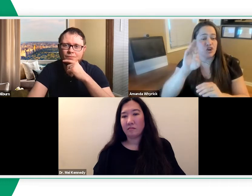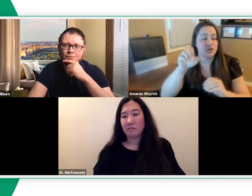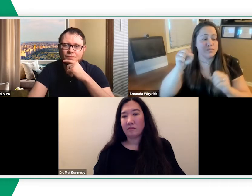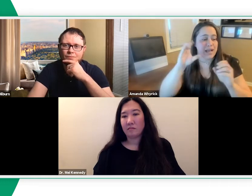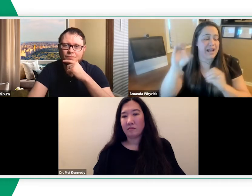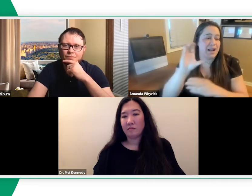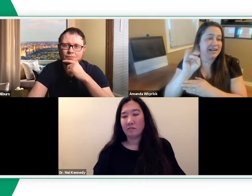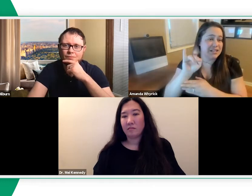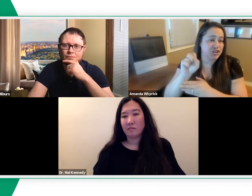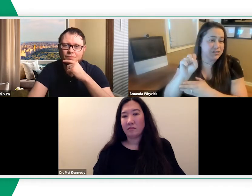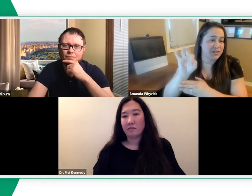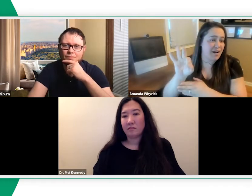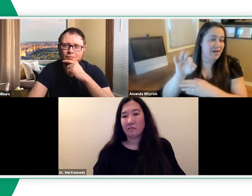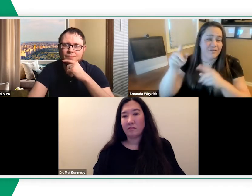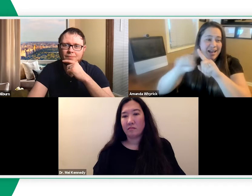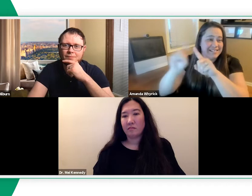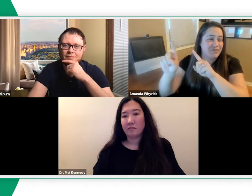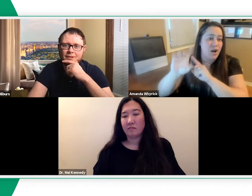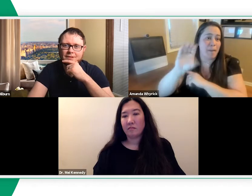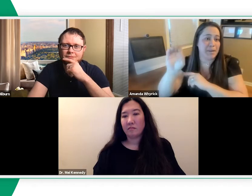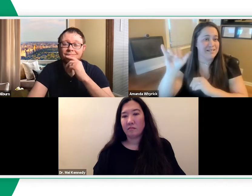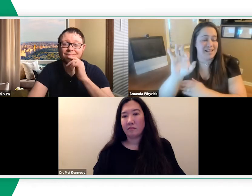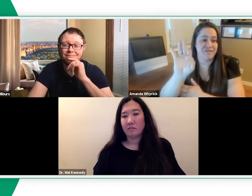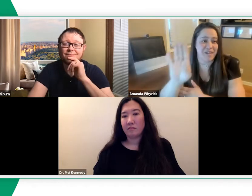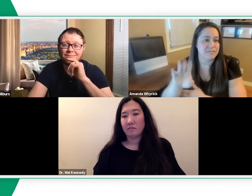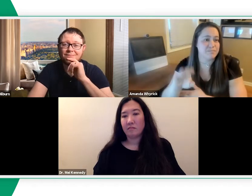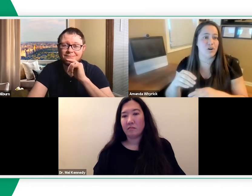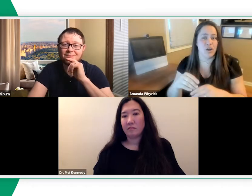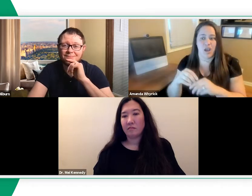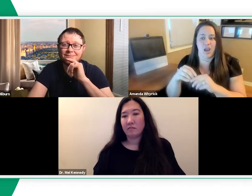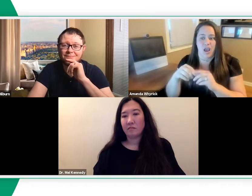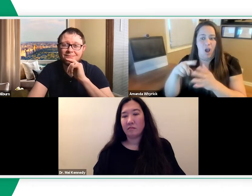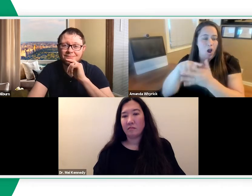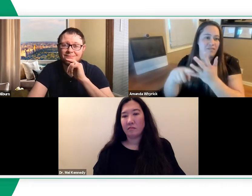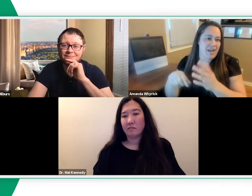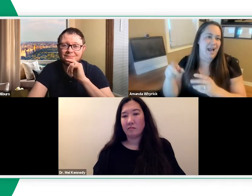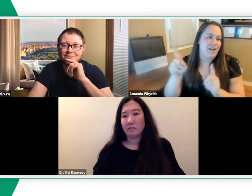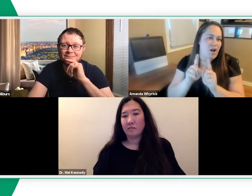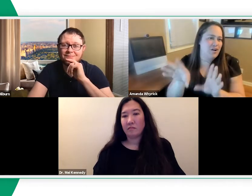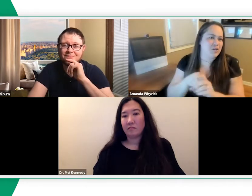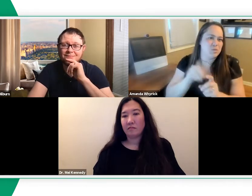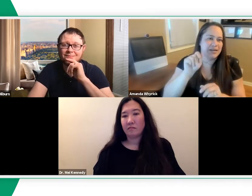policies, terms, and conditions of different companies like Facebook – all of that includes